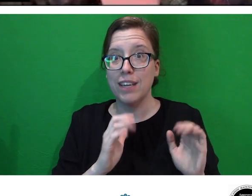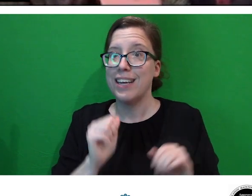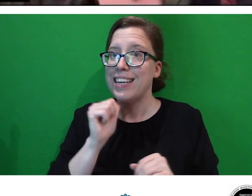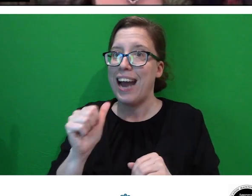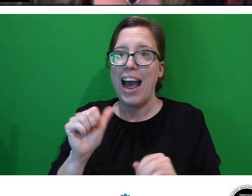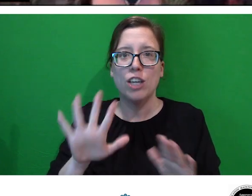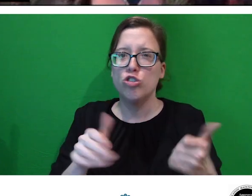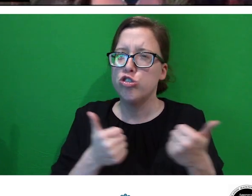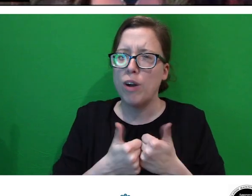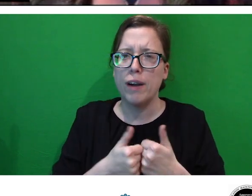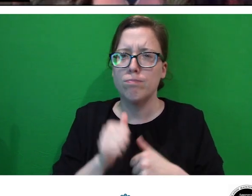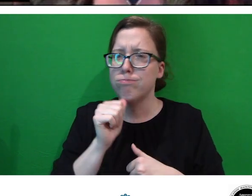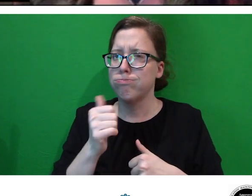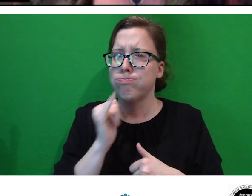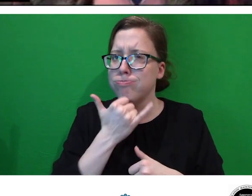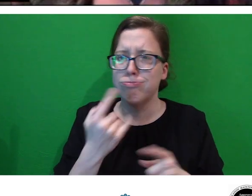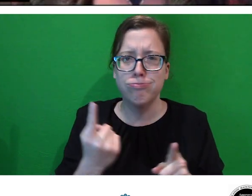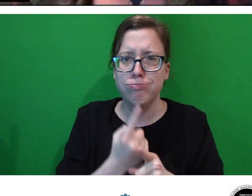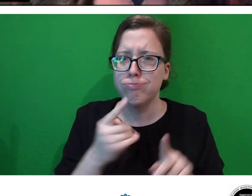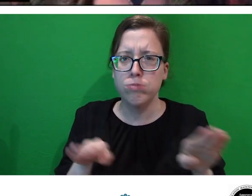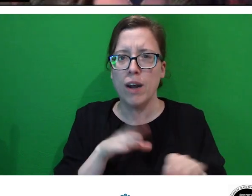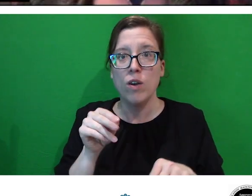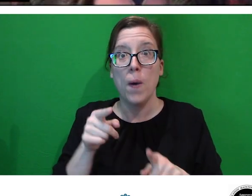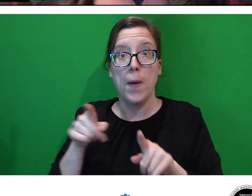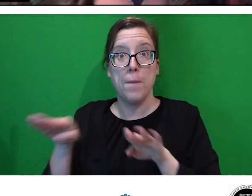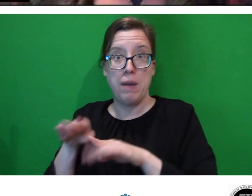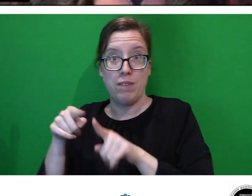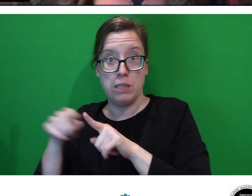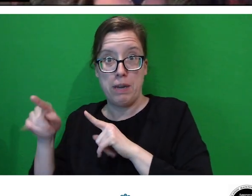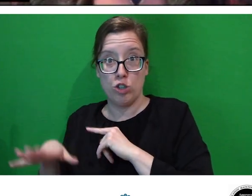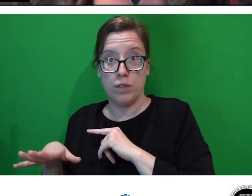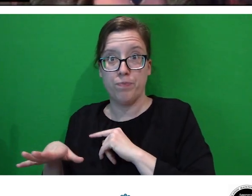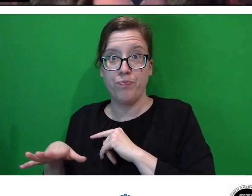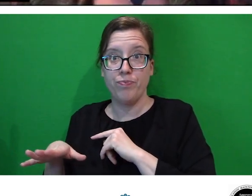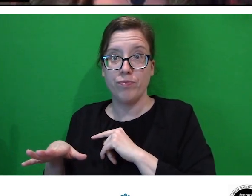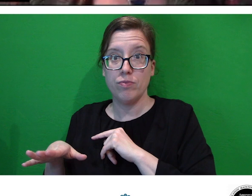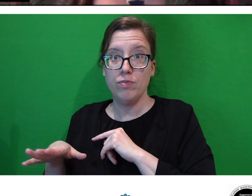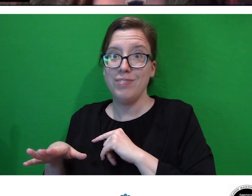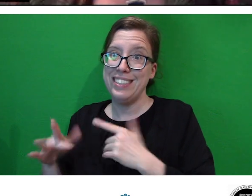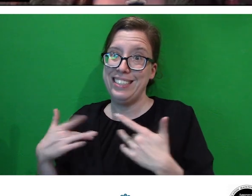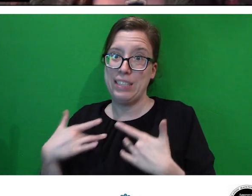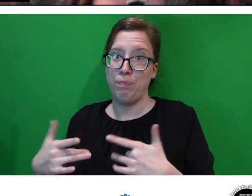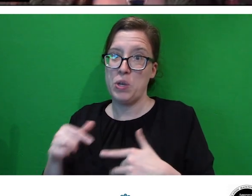and I choose to interpret 99% of what kids do as communicative,